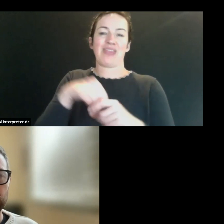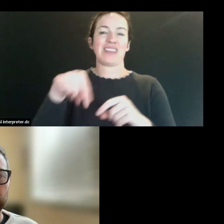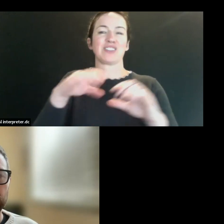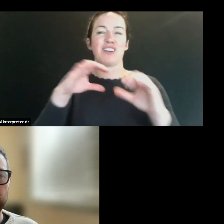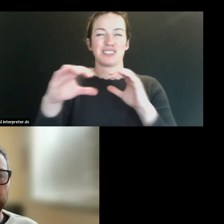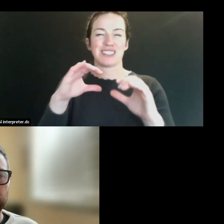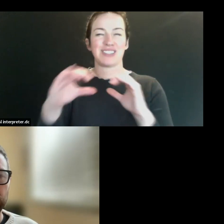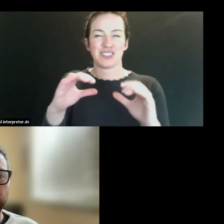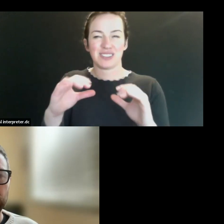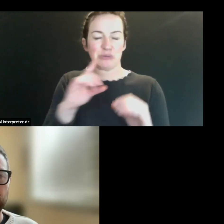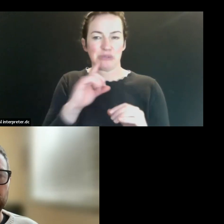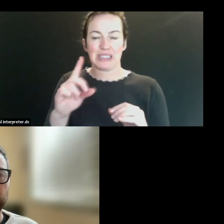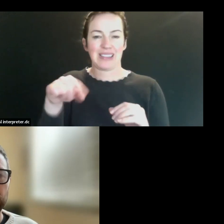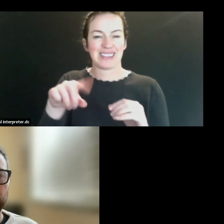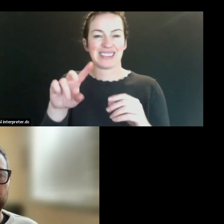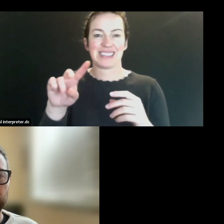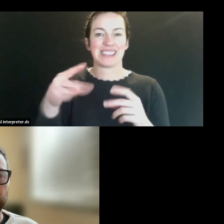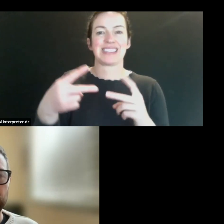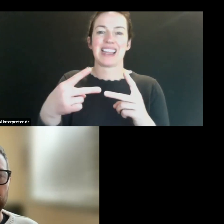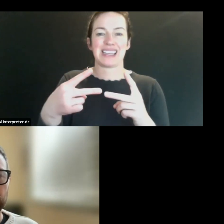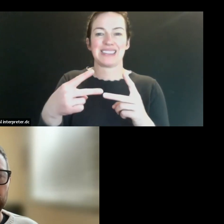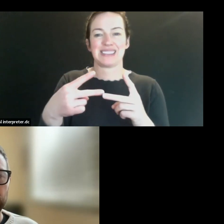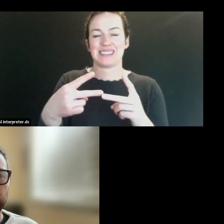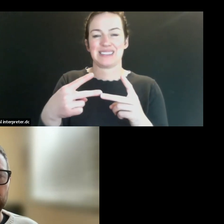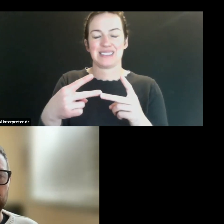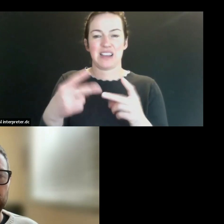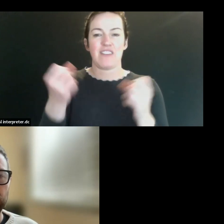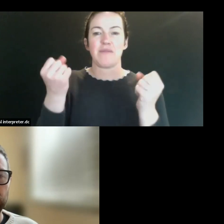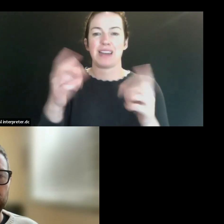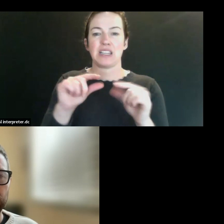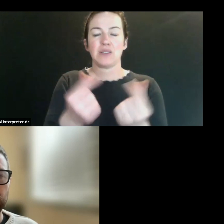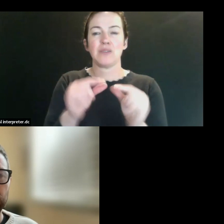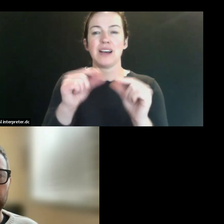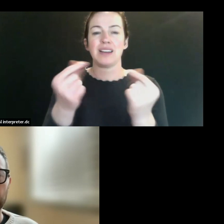is the second of many working groups, and I hope you're gonna be a major part of all